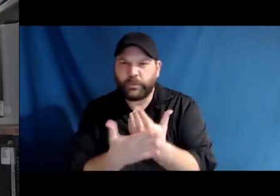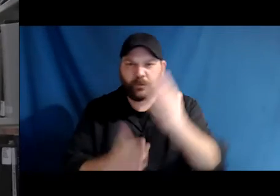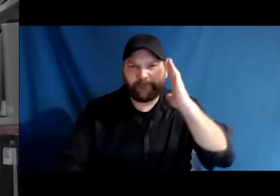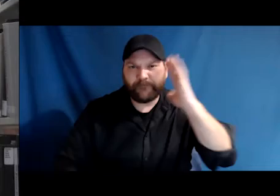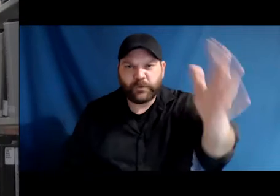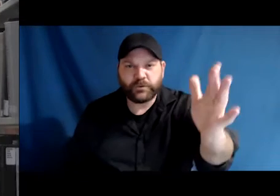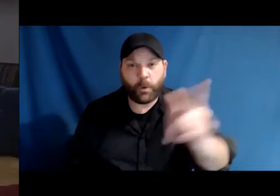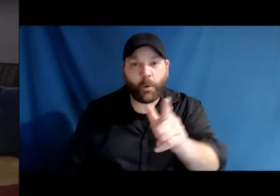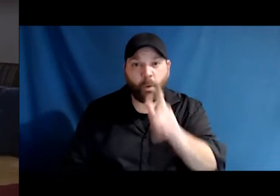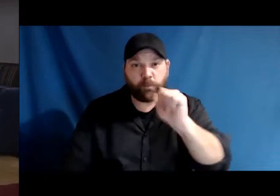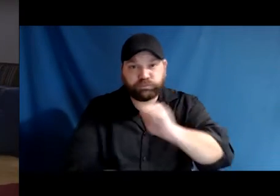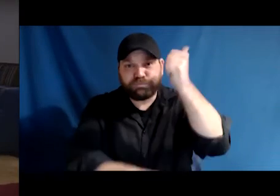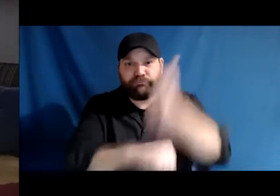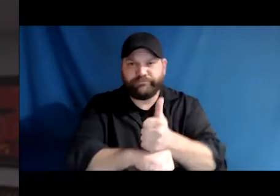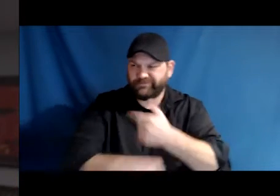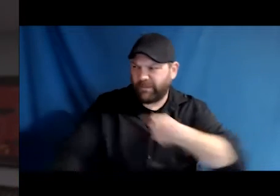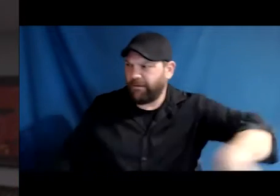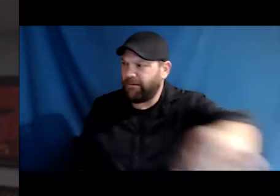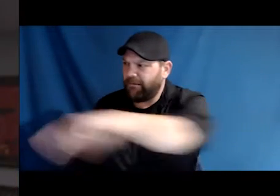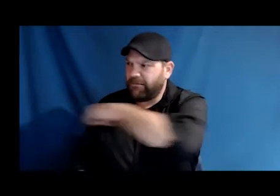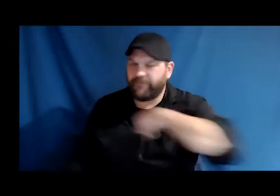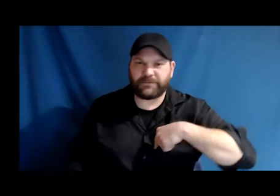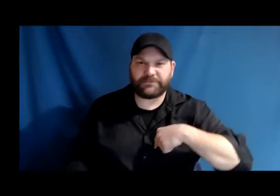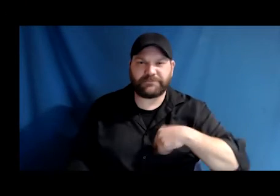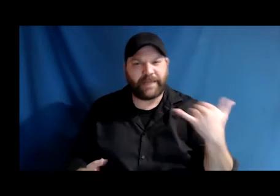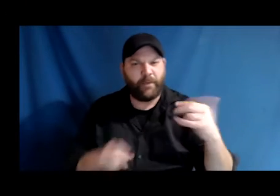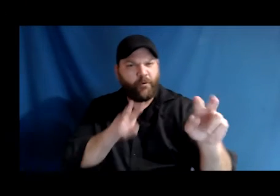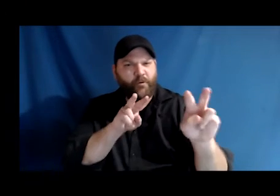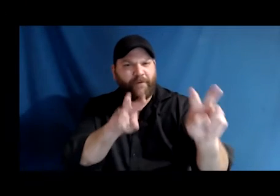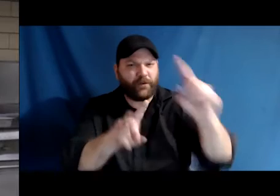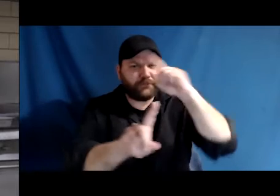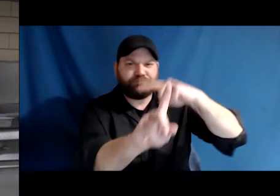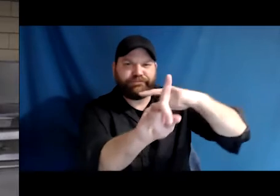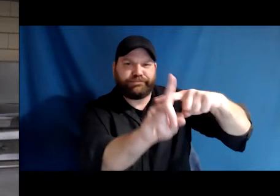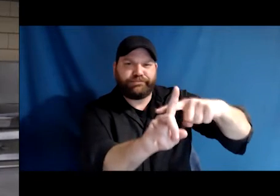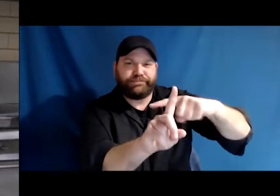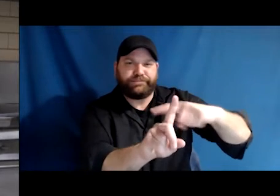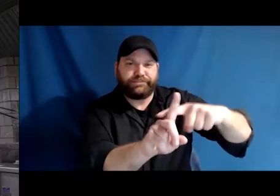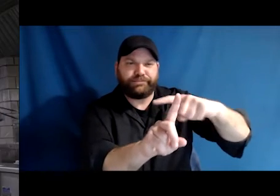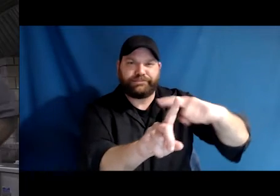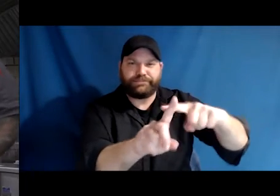as we look ahead toward brighter times. You are the reason Bear Day exists. Because of you—